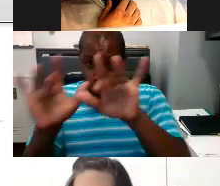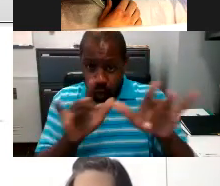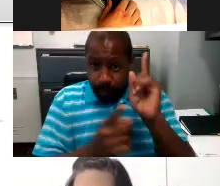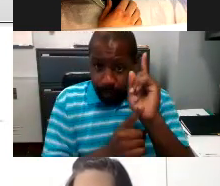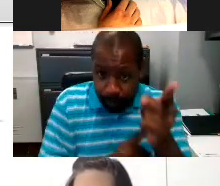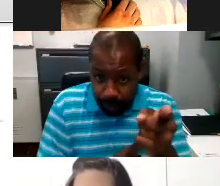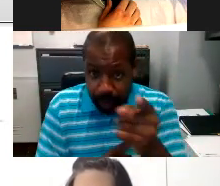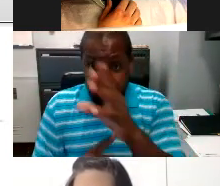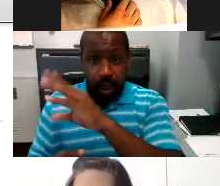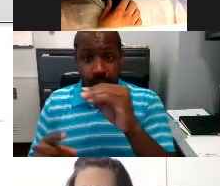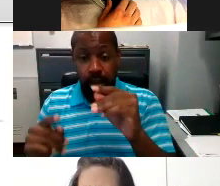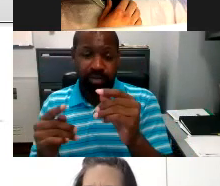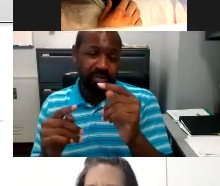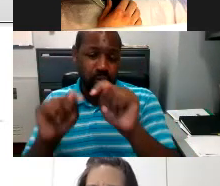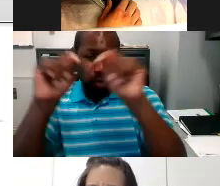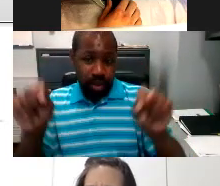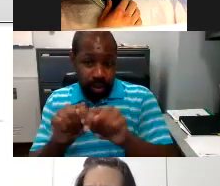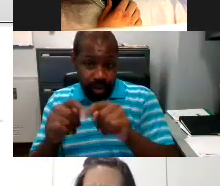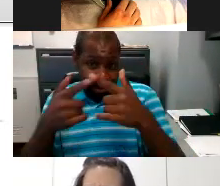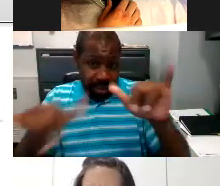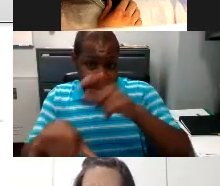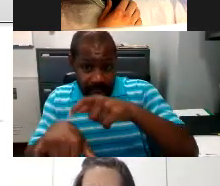MEETING MINUTES. AND I DO WONDER IF -- I DID CONTACT LEGAL ABOUT THE RECORDING, AND LEGAL SAID THAT IT DOES APPLY TO OUR -- THAT WE DO HAVE TO DO IT.